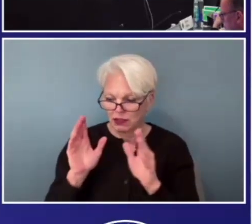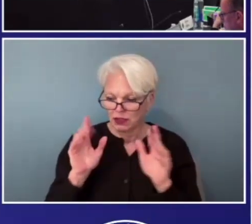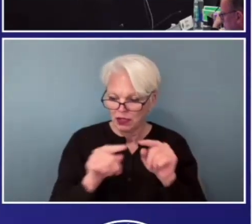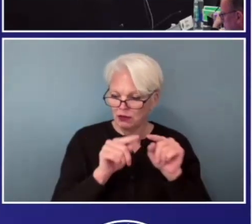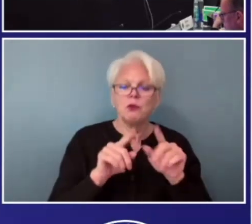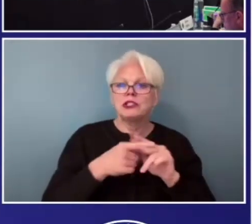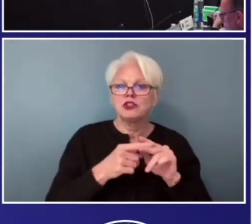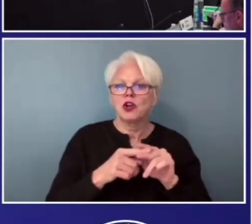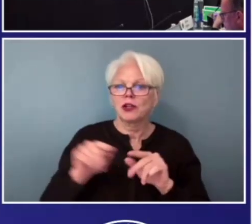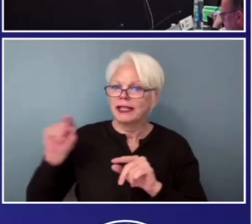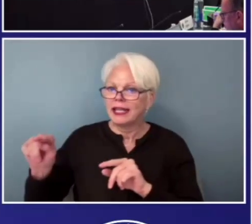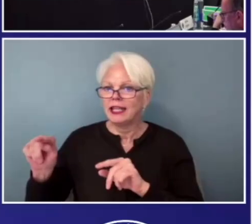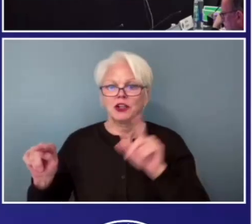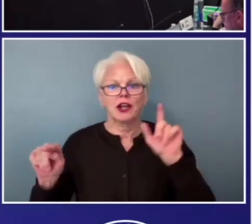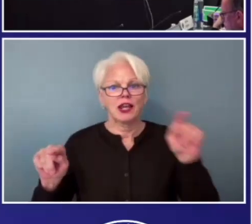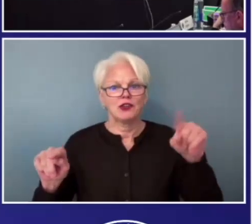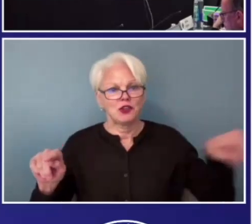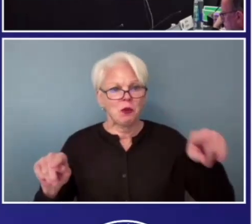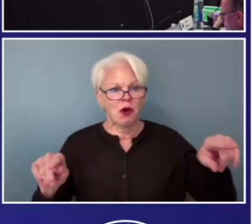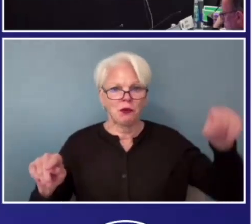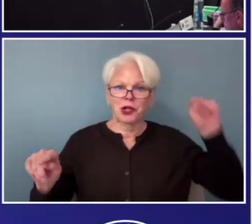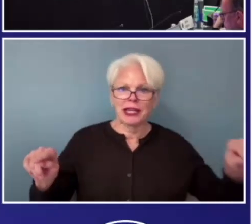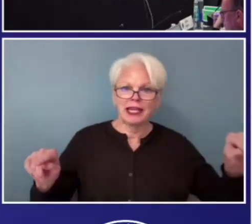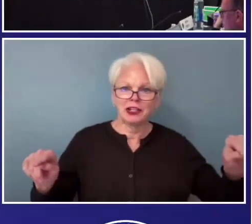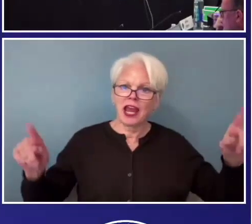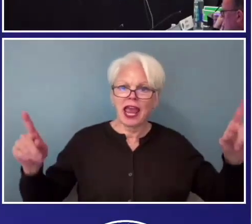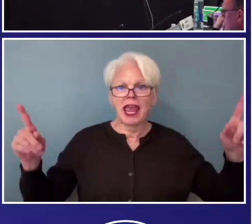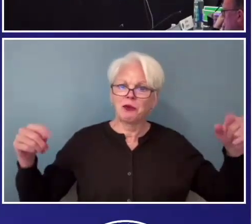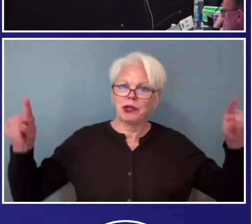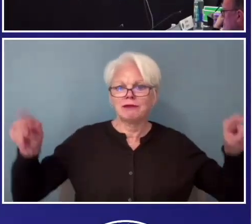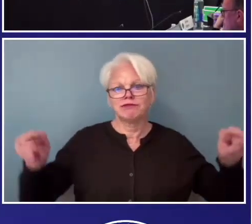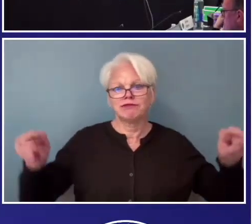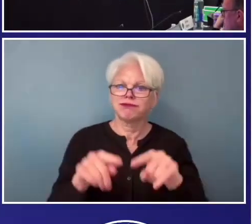and you started at another and we met in the middle. Right? That is what a consensus